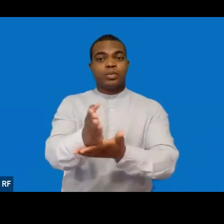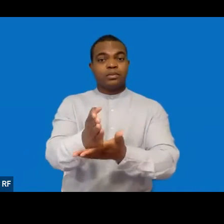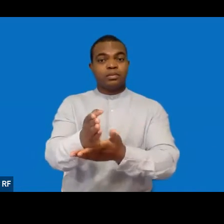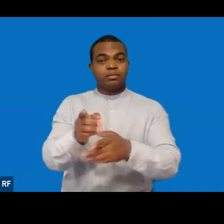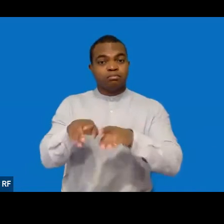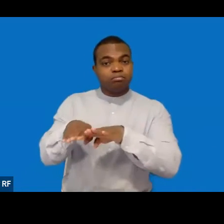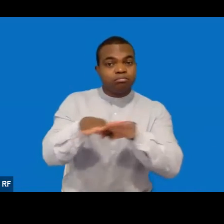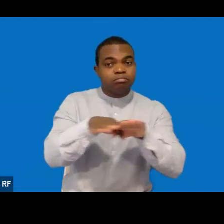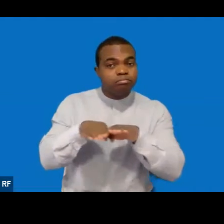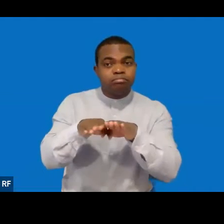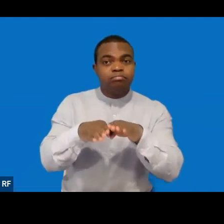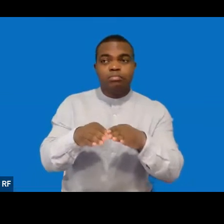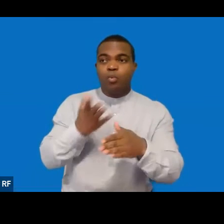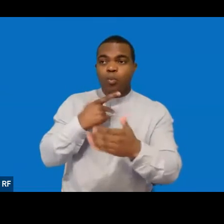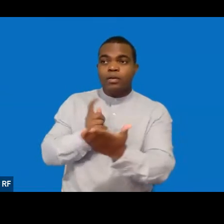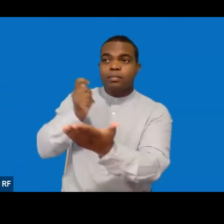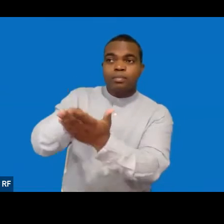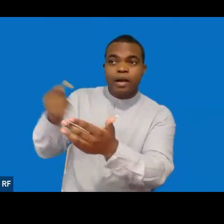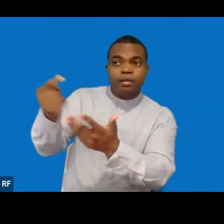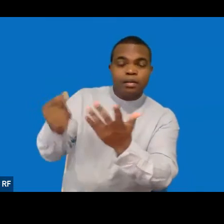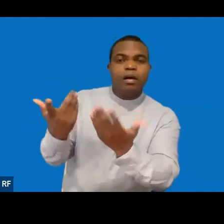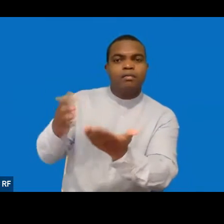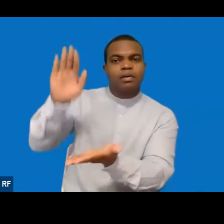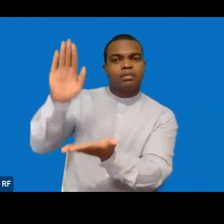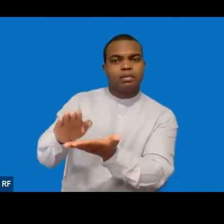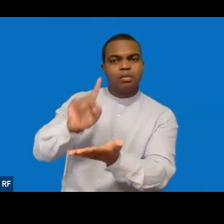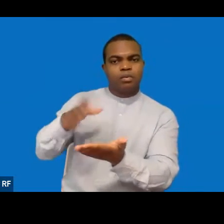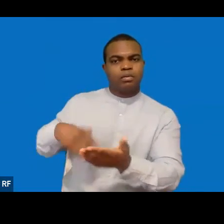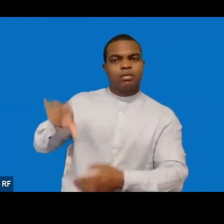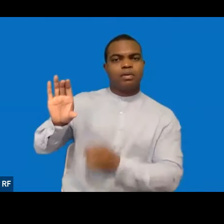as we know, since we are in 2023, but they led to pilot projects.